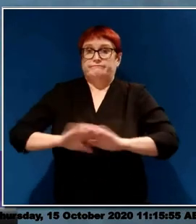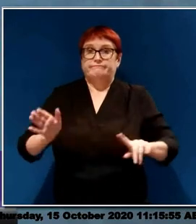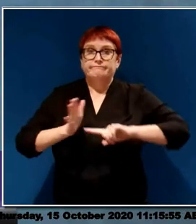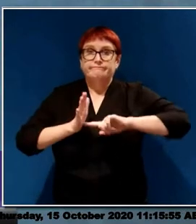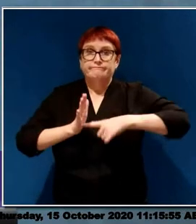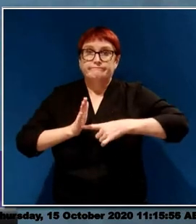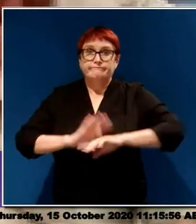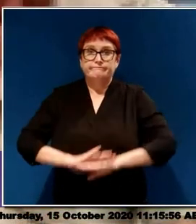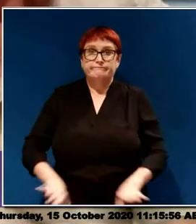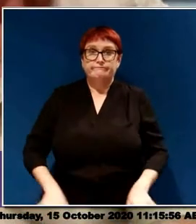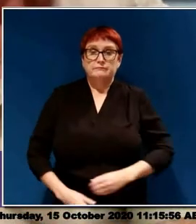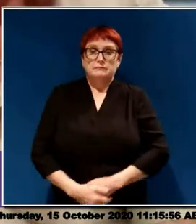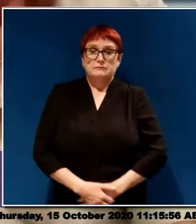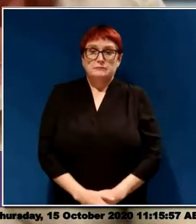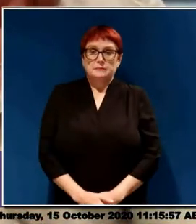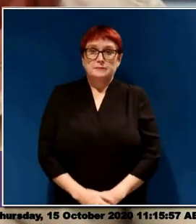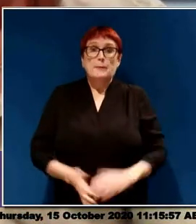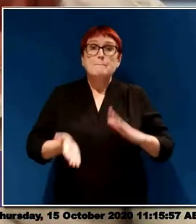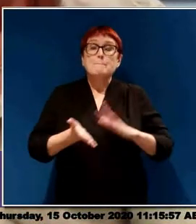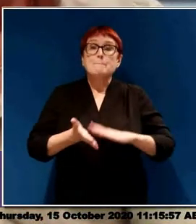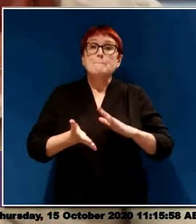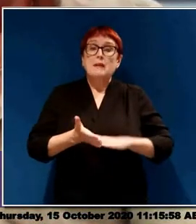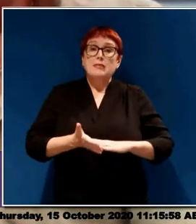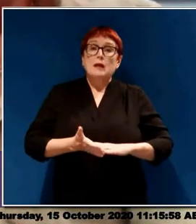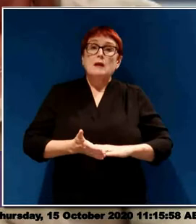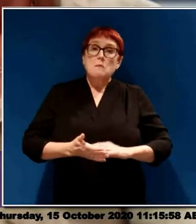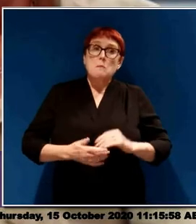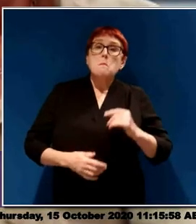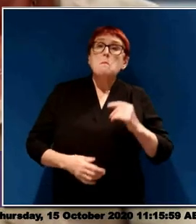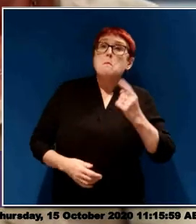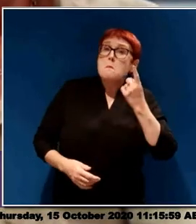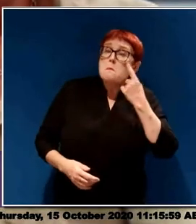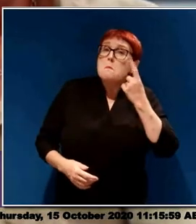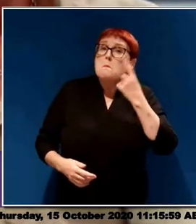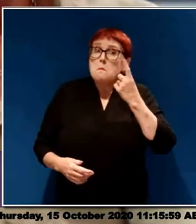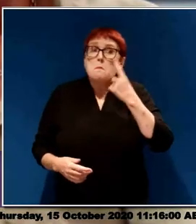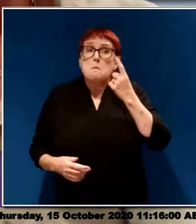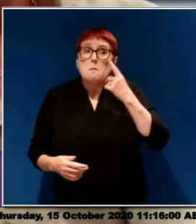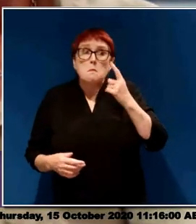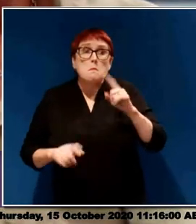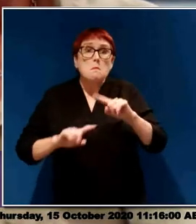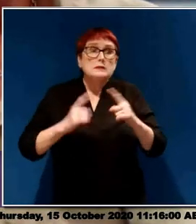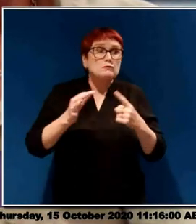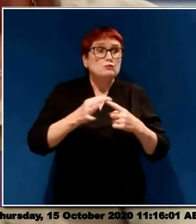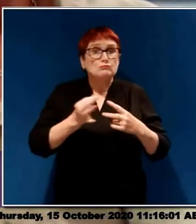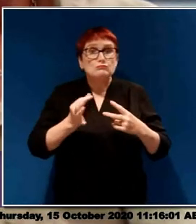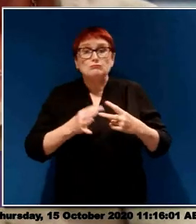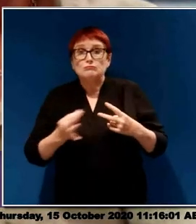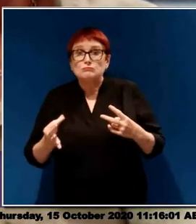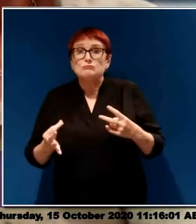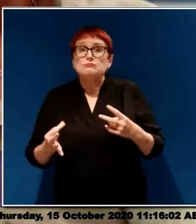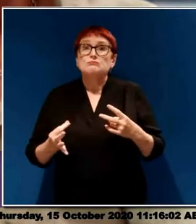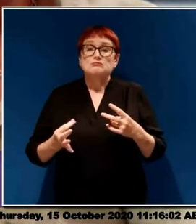We did have a look at teaching him remotely but I figured